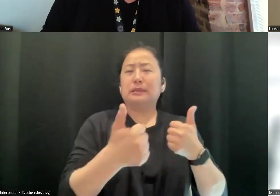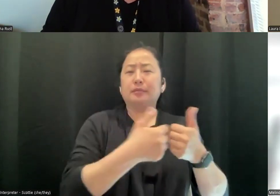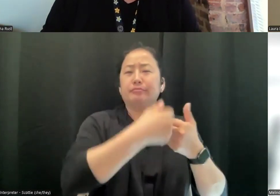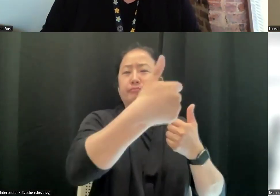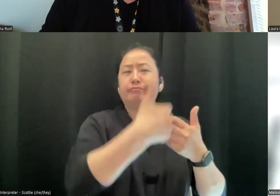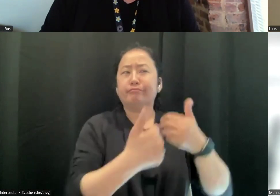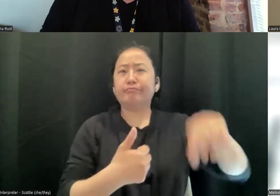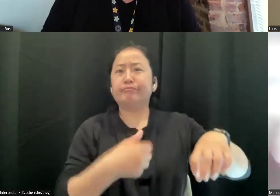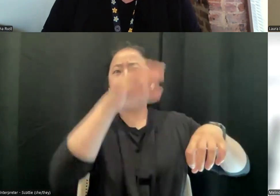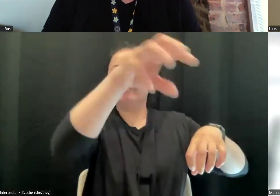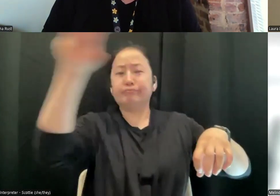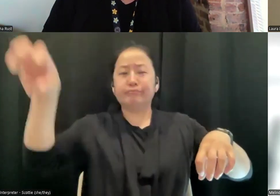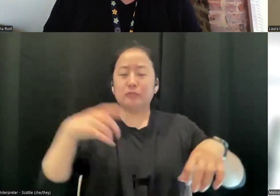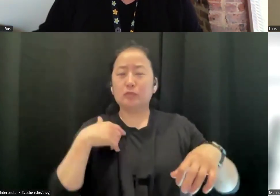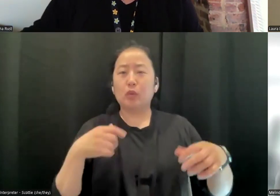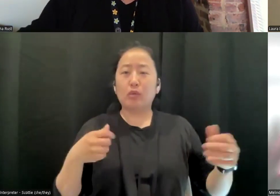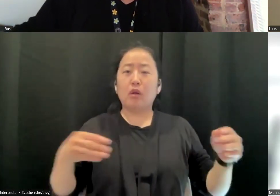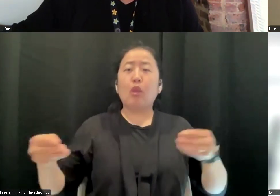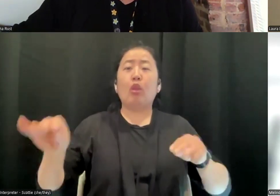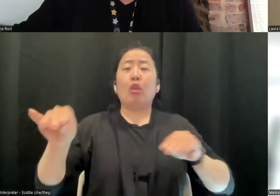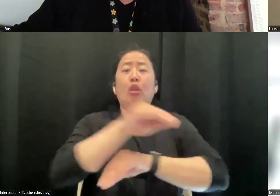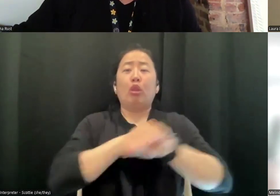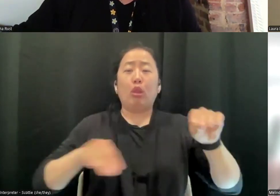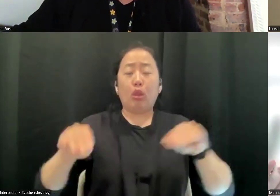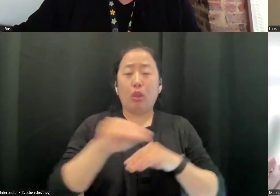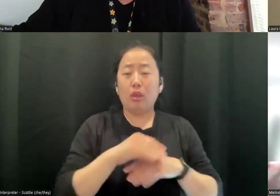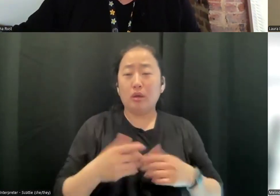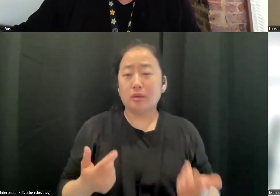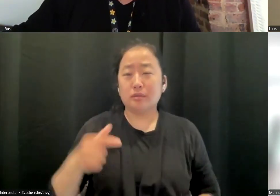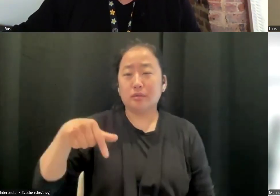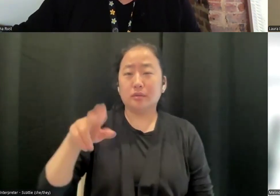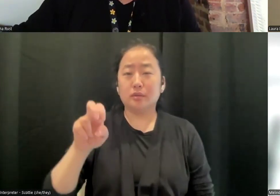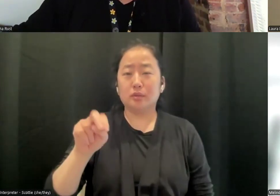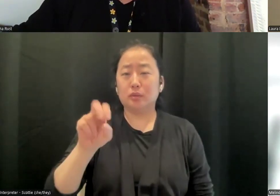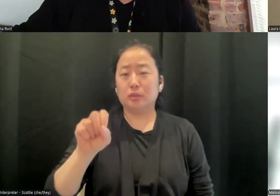we don't want to shuffle them around so take a look at stuff like that.